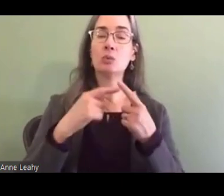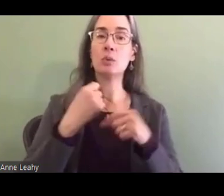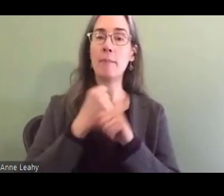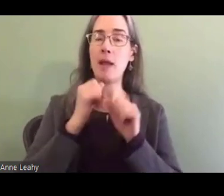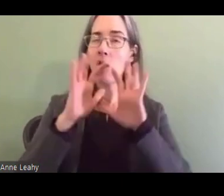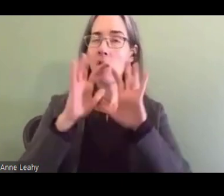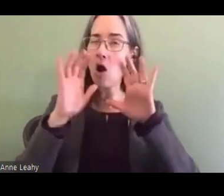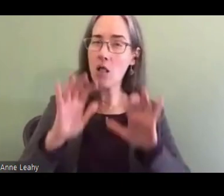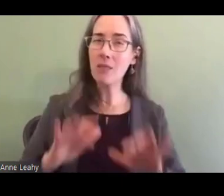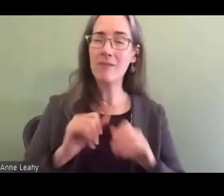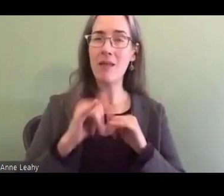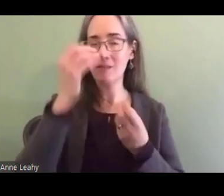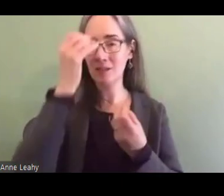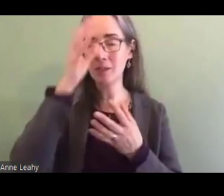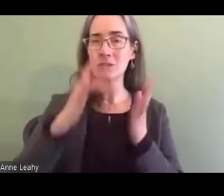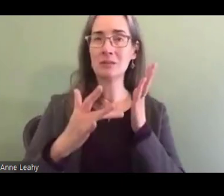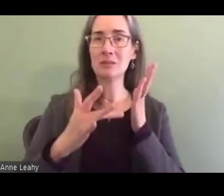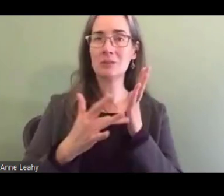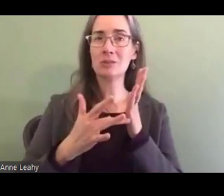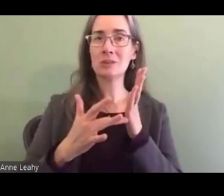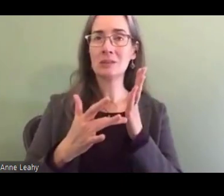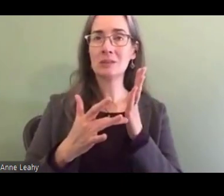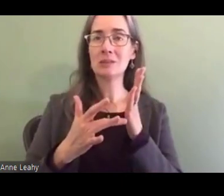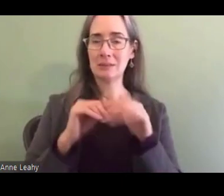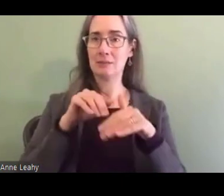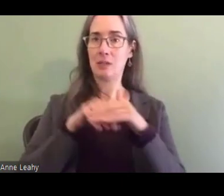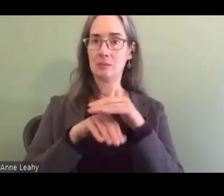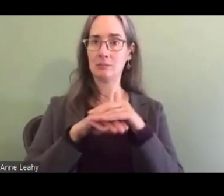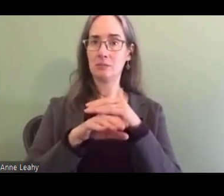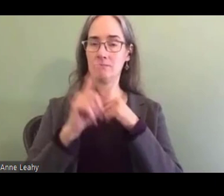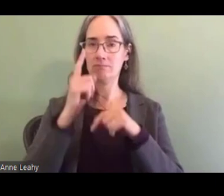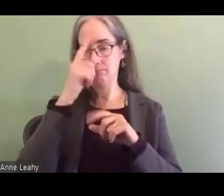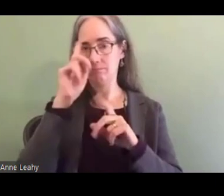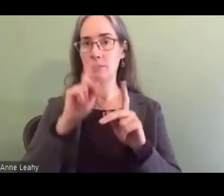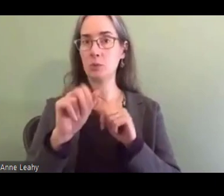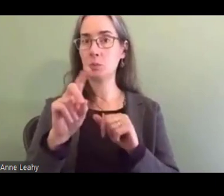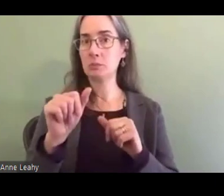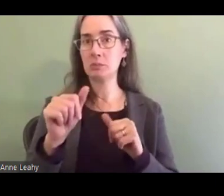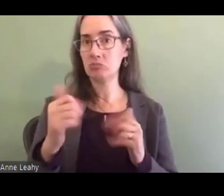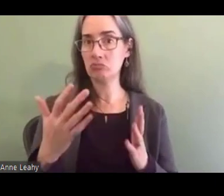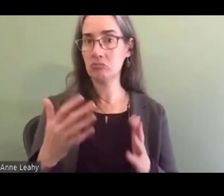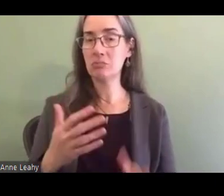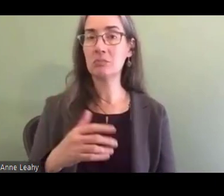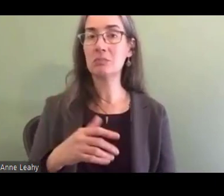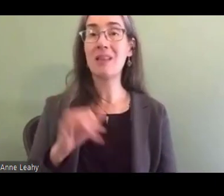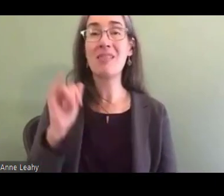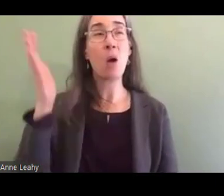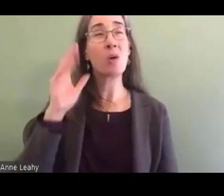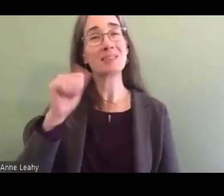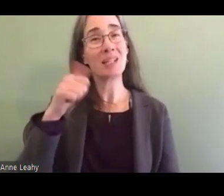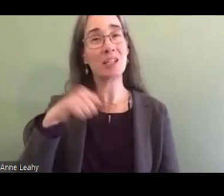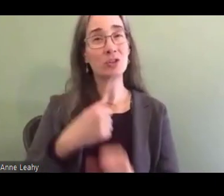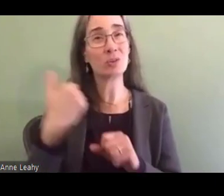how to make all of their information technologies accessible to people with disabilities. That was ten years ago.